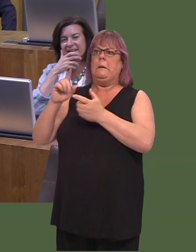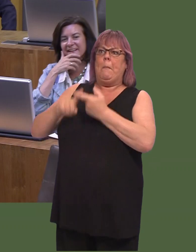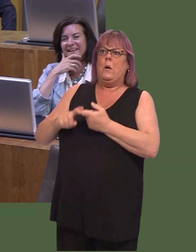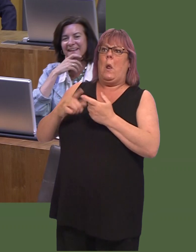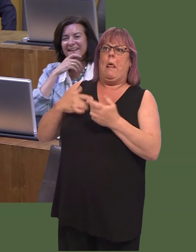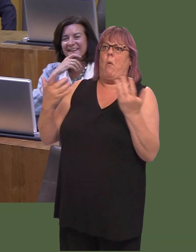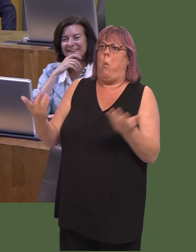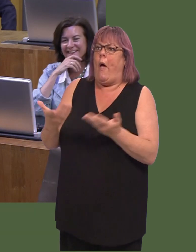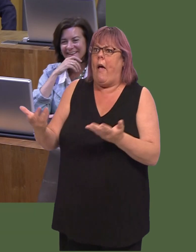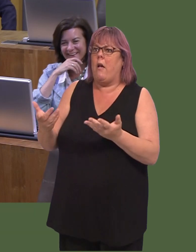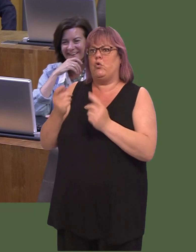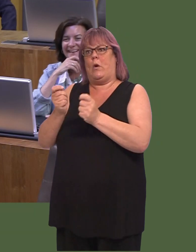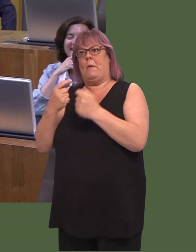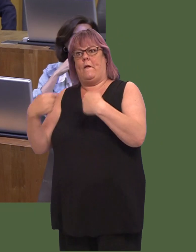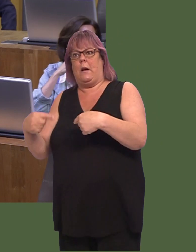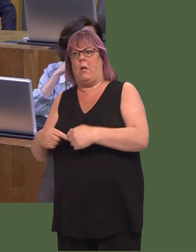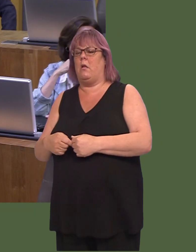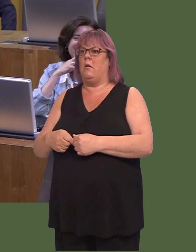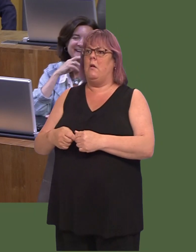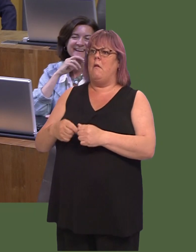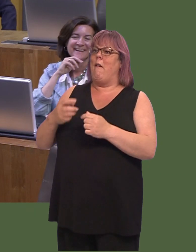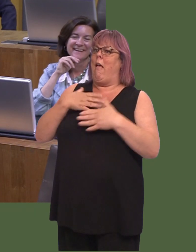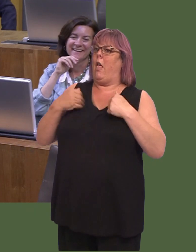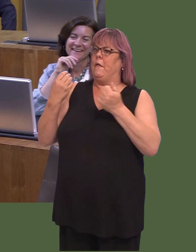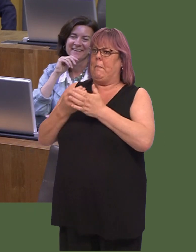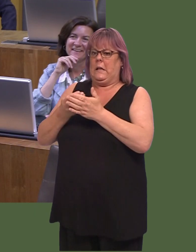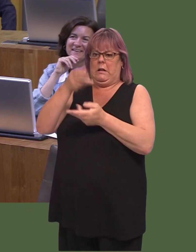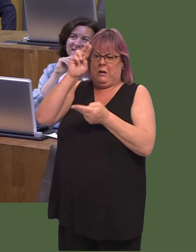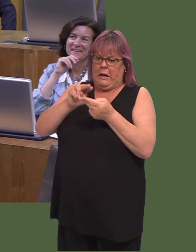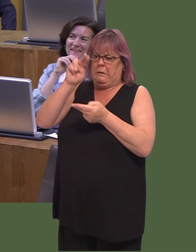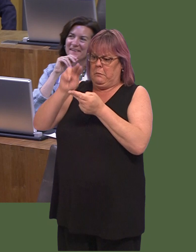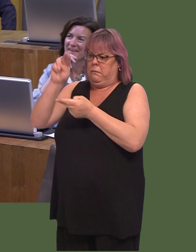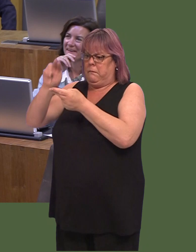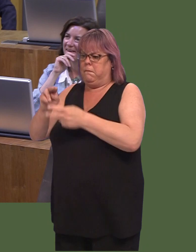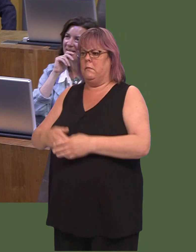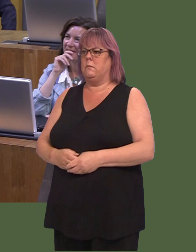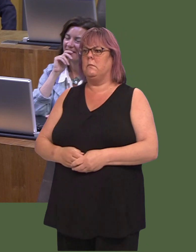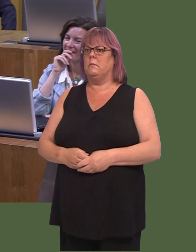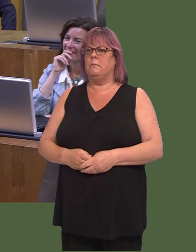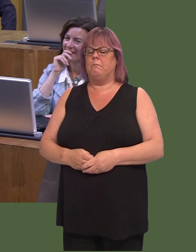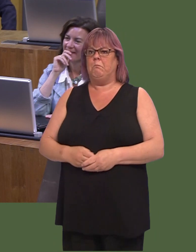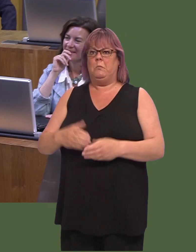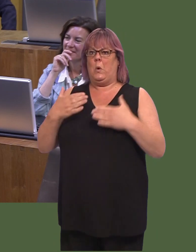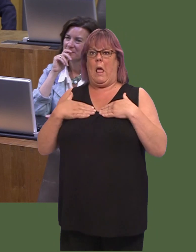A postcode lottery of treatment, prioritisation, cuts in health spending in real terms, not